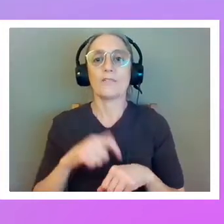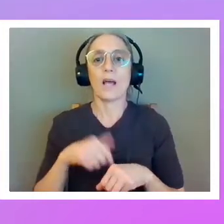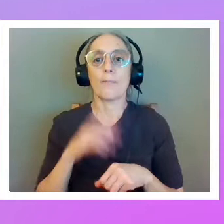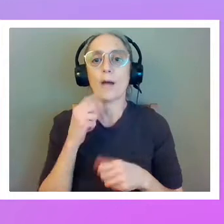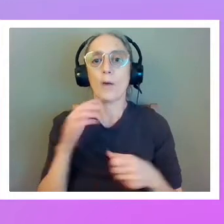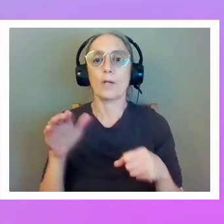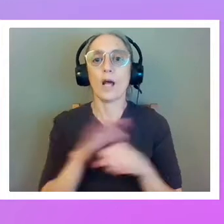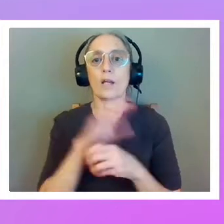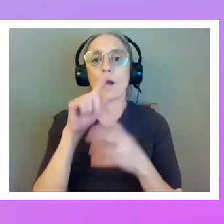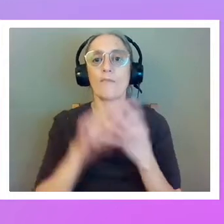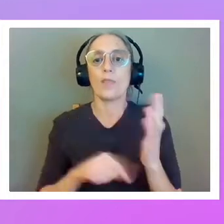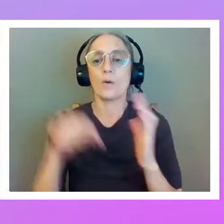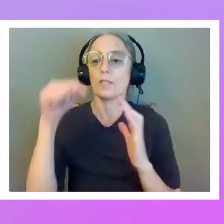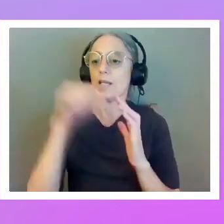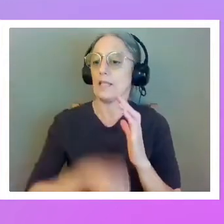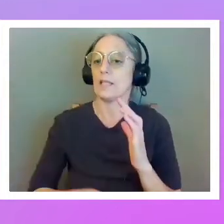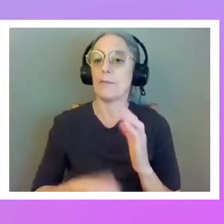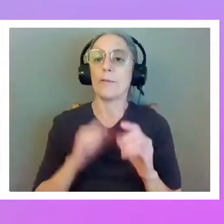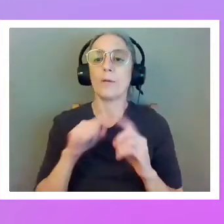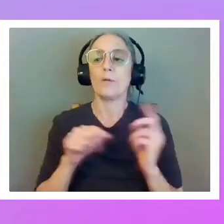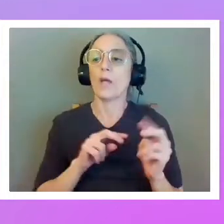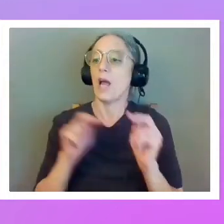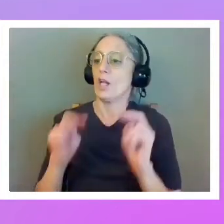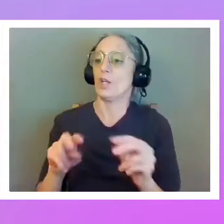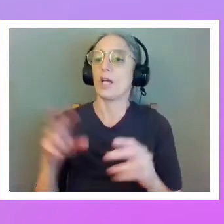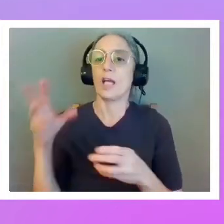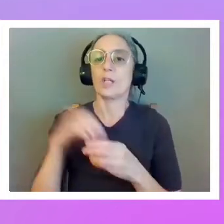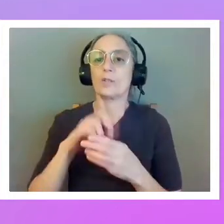but you can check them out at inclusivedesignprinciples.org.